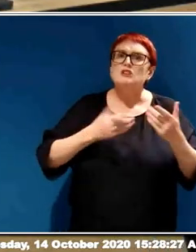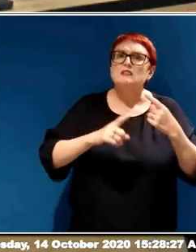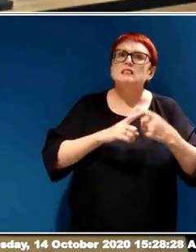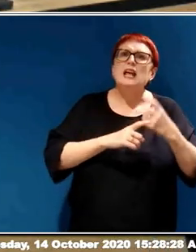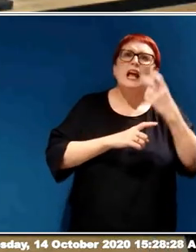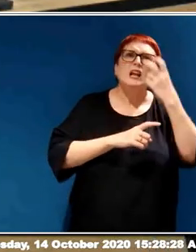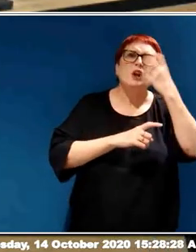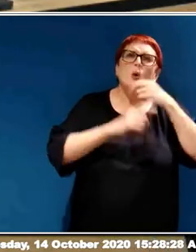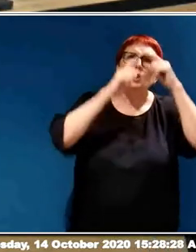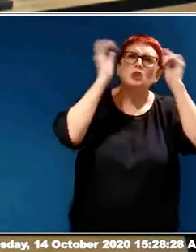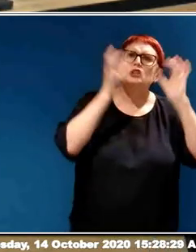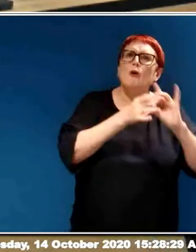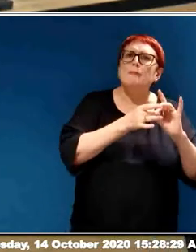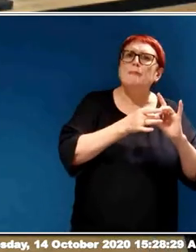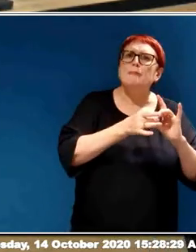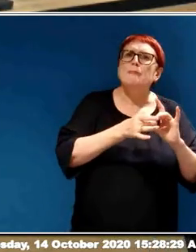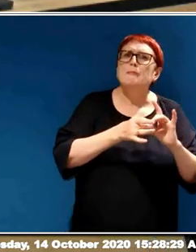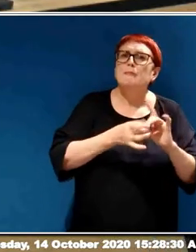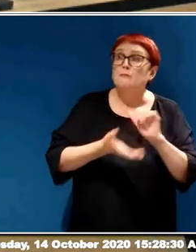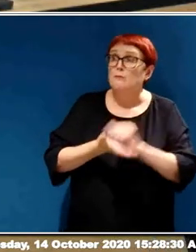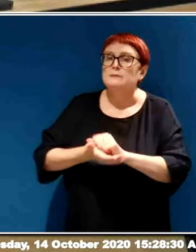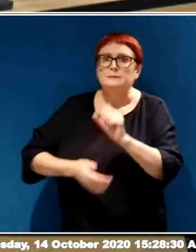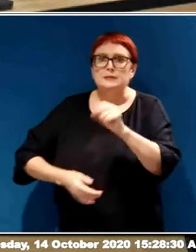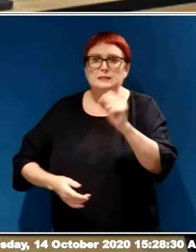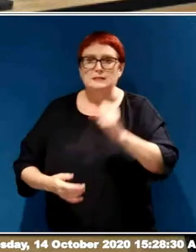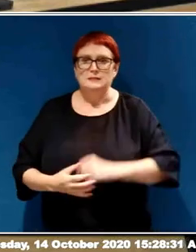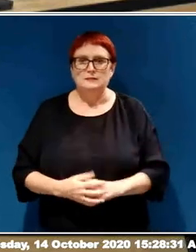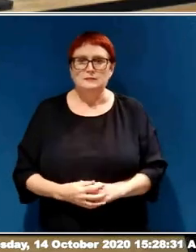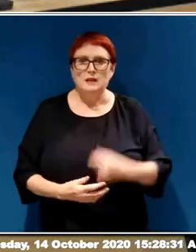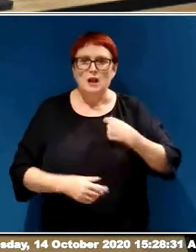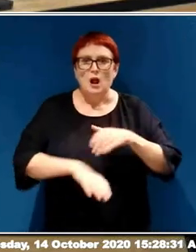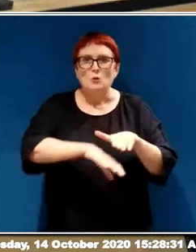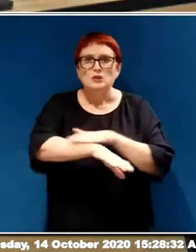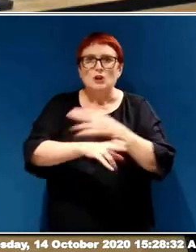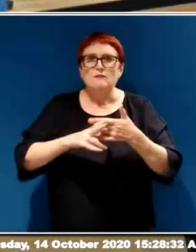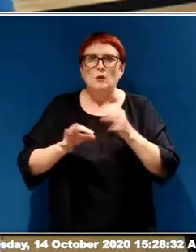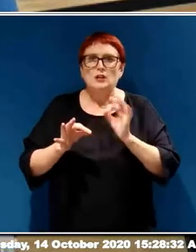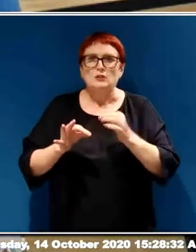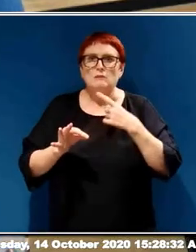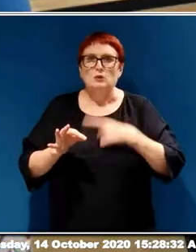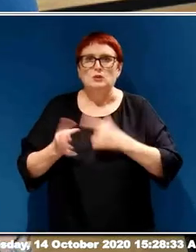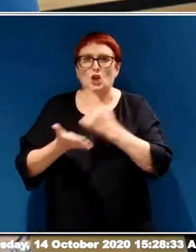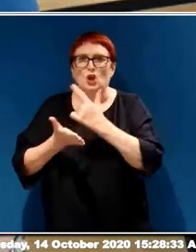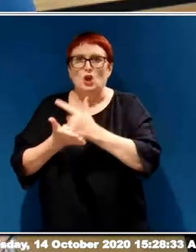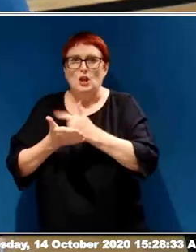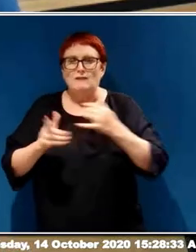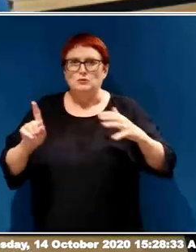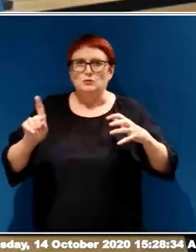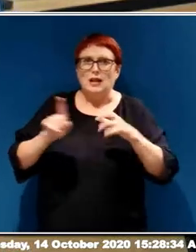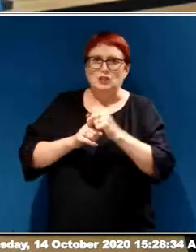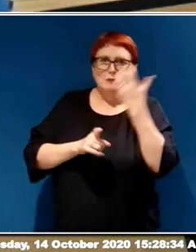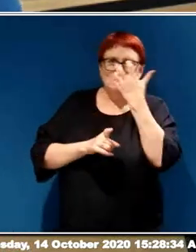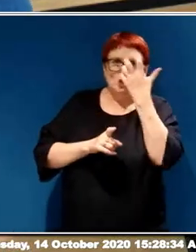That is correct, I will just slow for the interpreters because that was a lot. It was, and I'm sorry. Thank you.